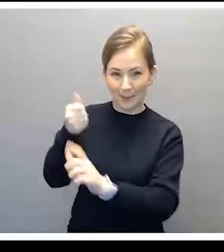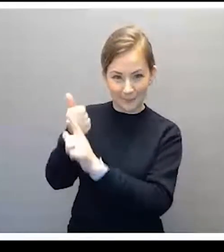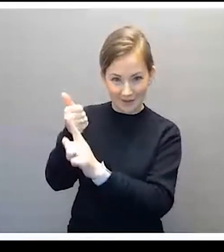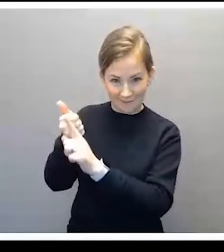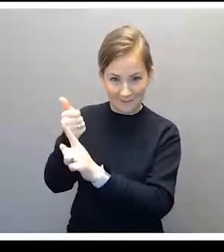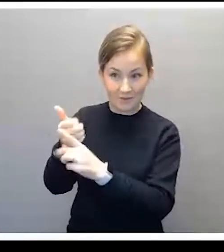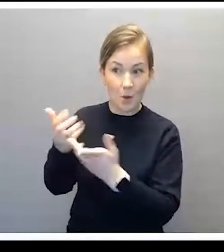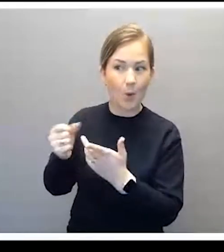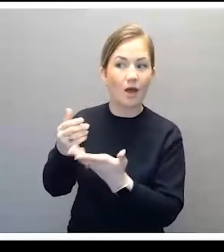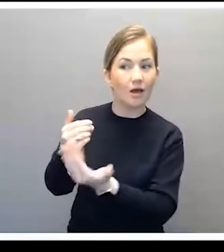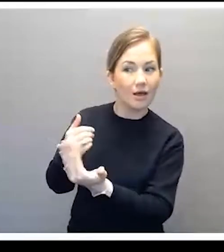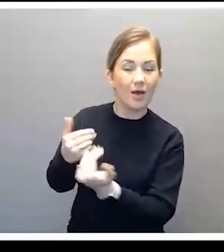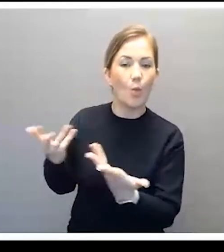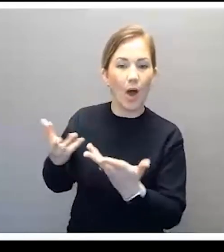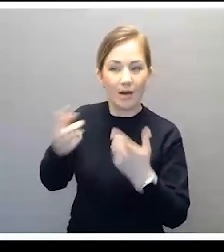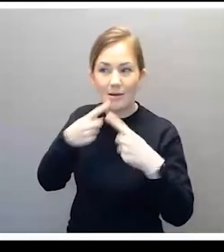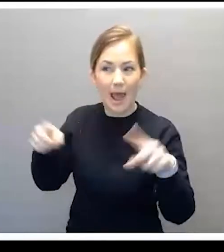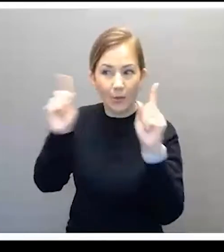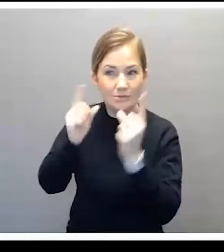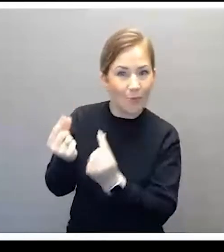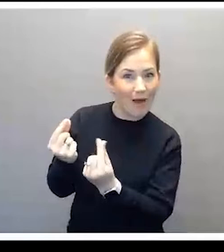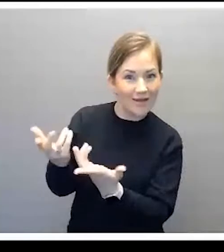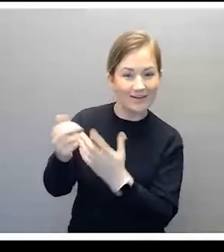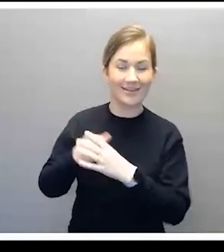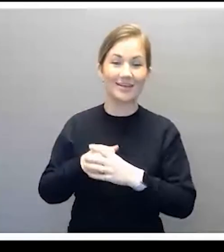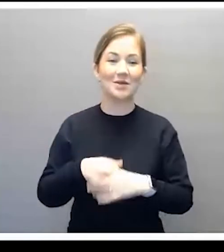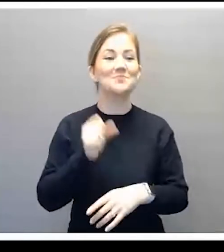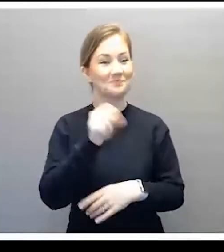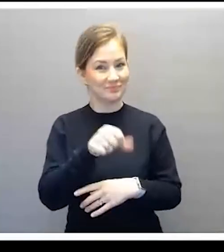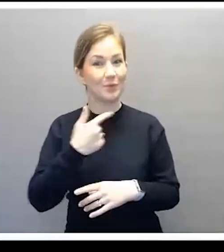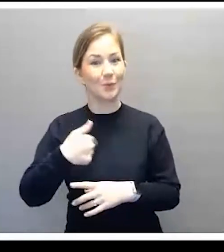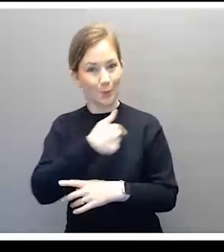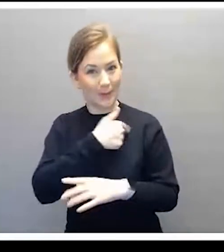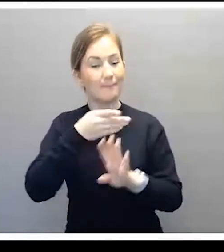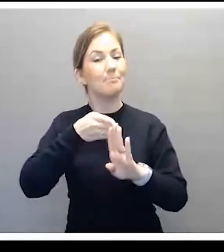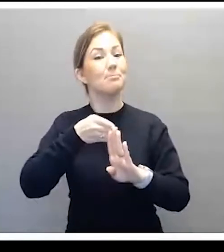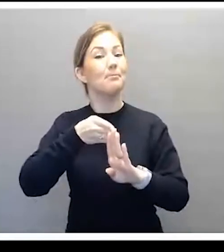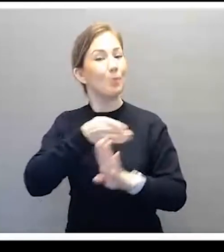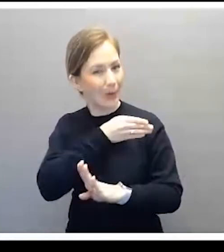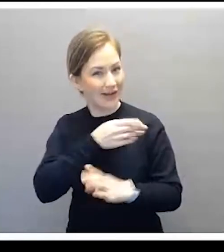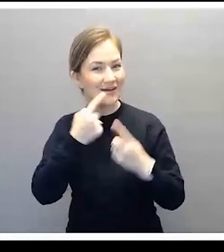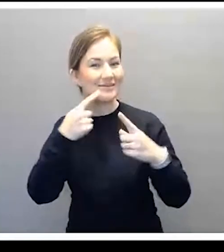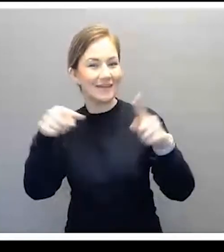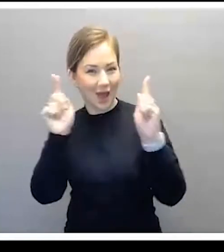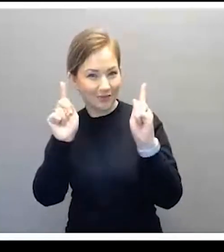So, Christian, what are we announcing today? Yeah. So, we're pre-announcing something today.